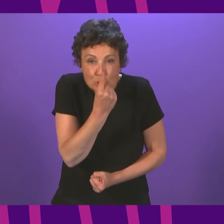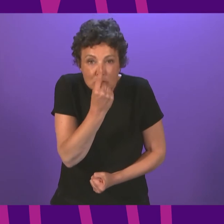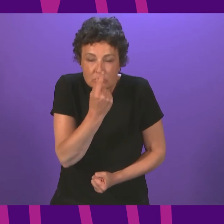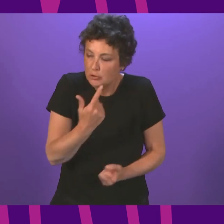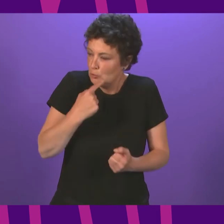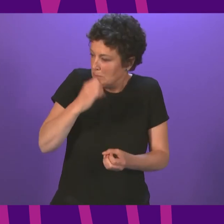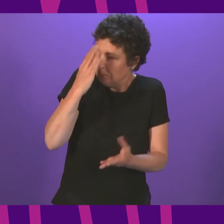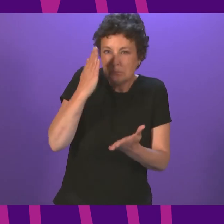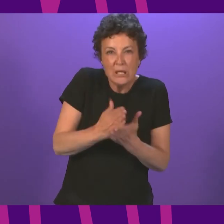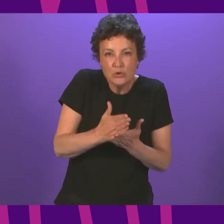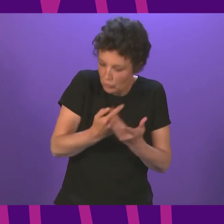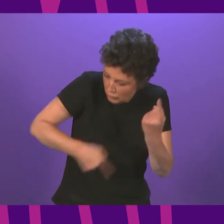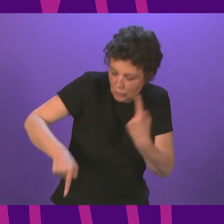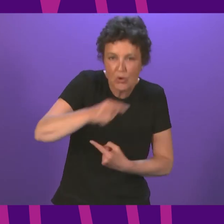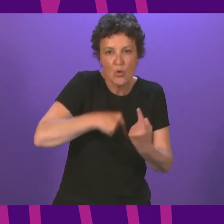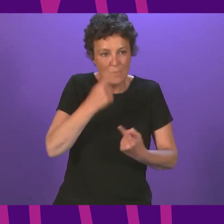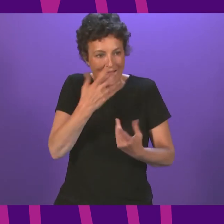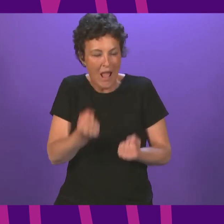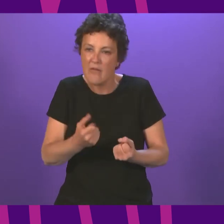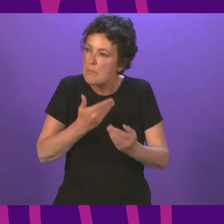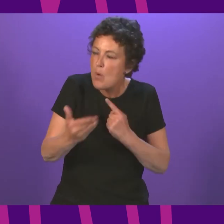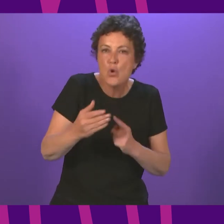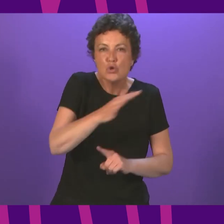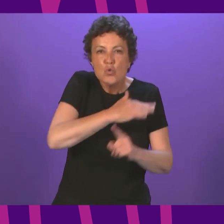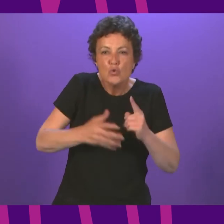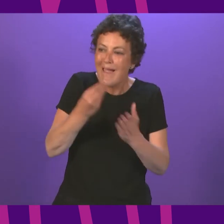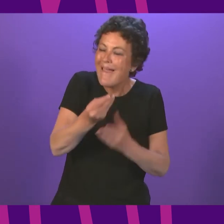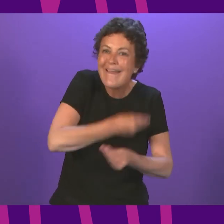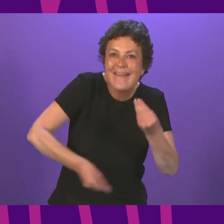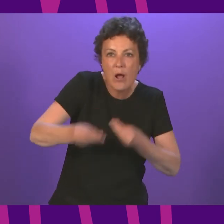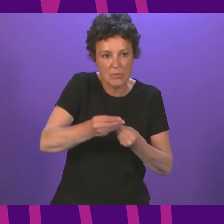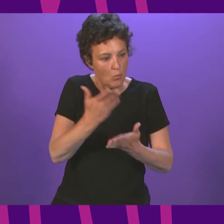as a means of achieving better social and economic outcomes, yet, shamefully, it seems